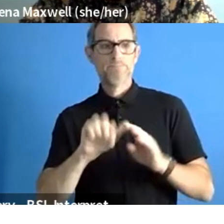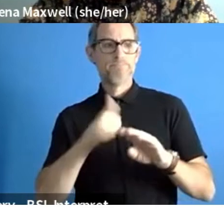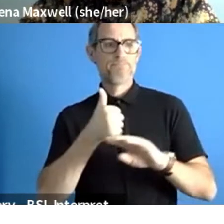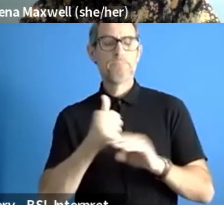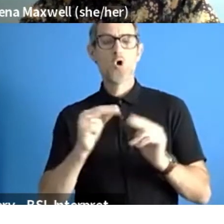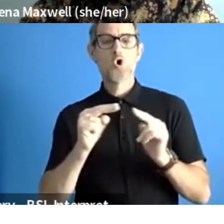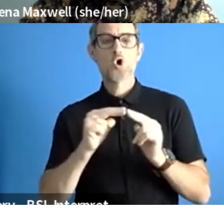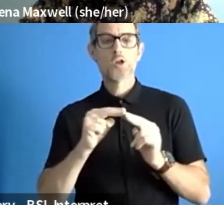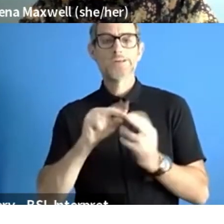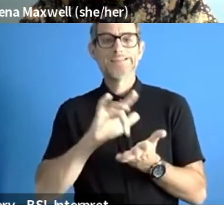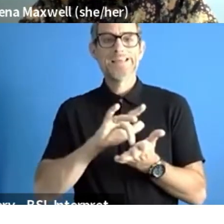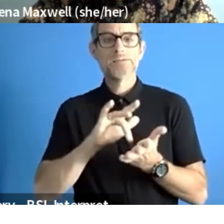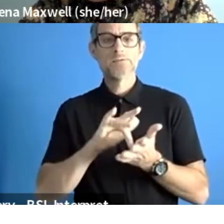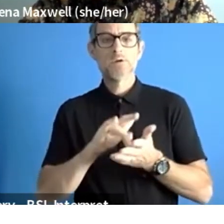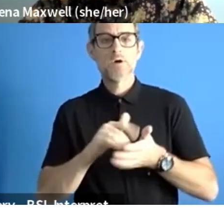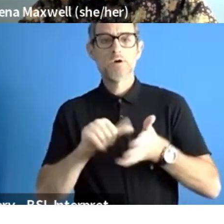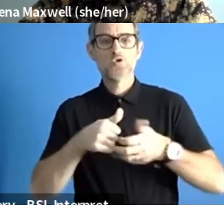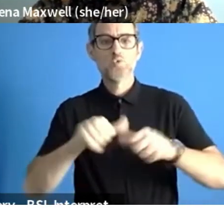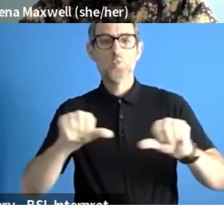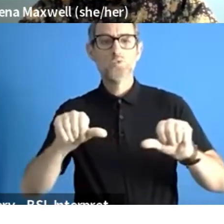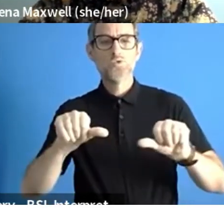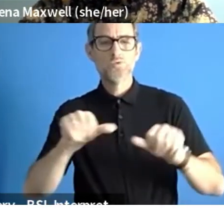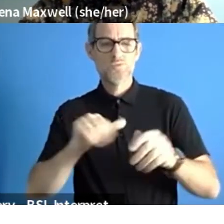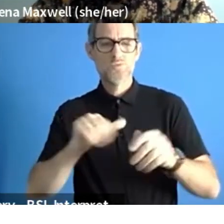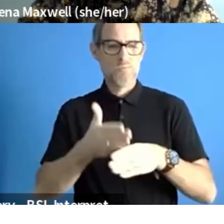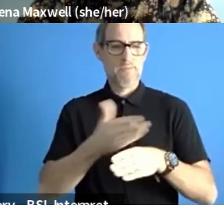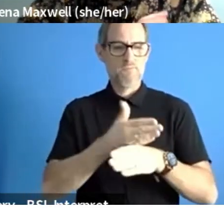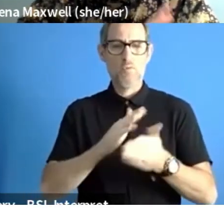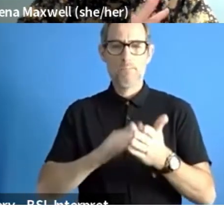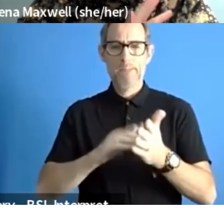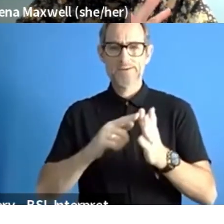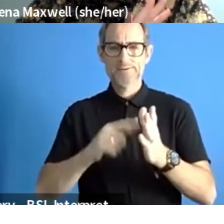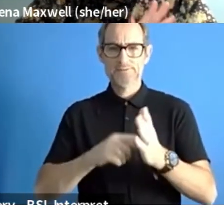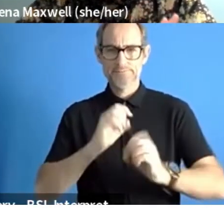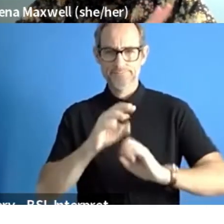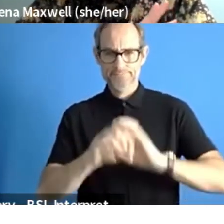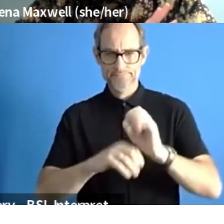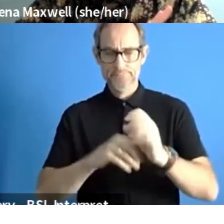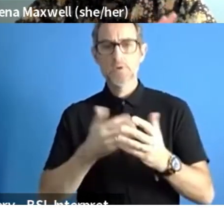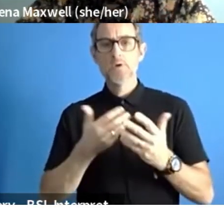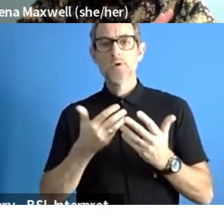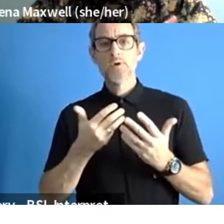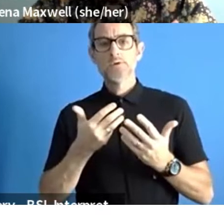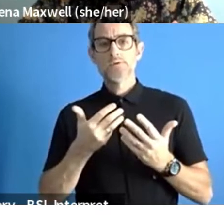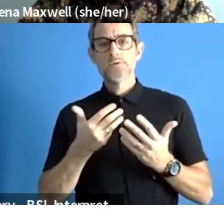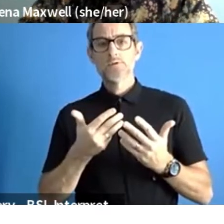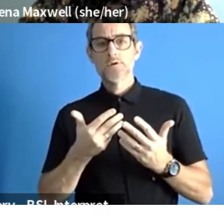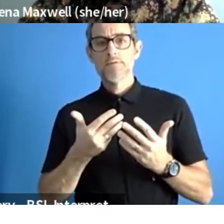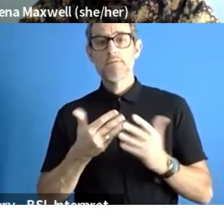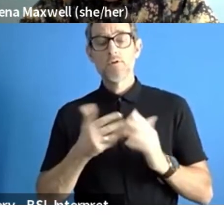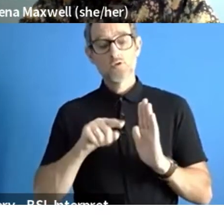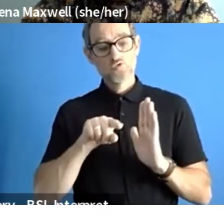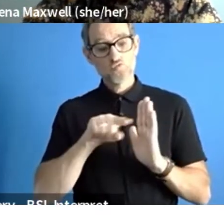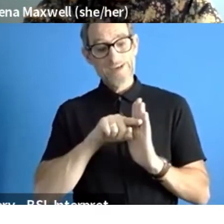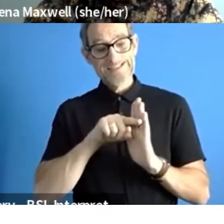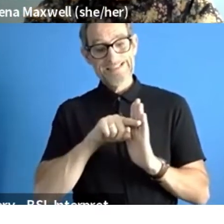As you heard, one of our core criteria is our